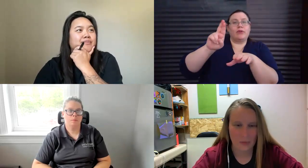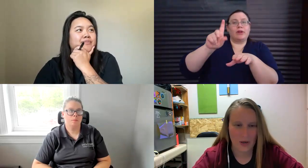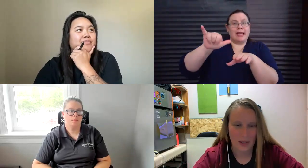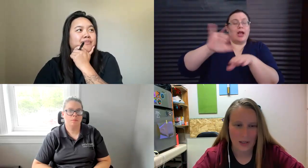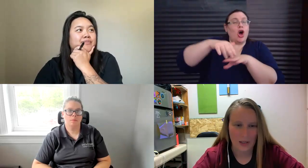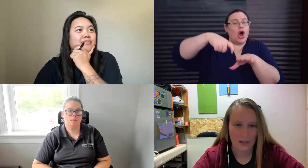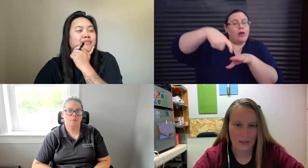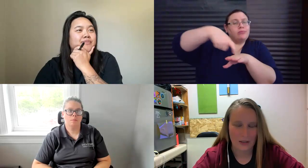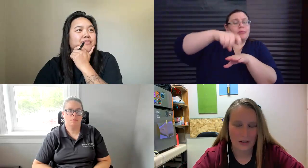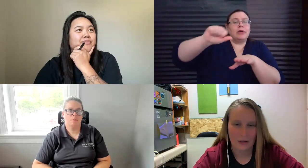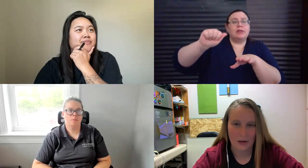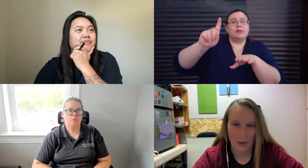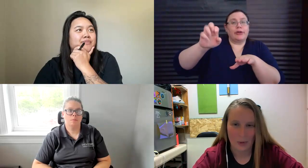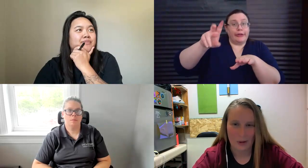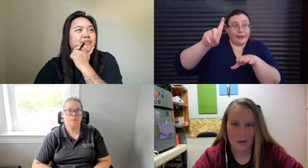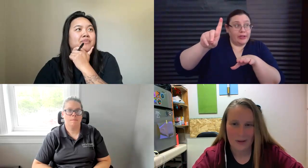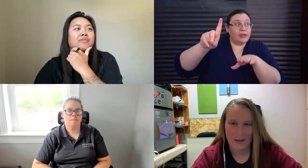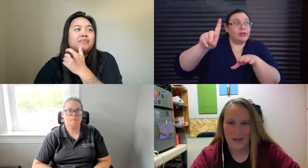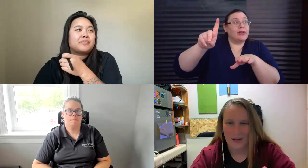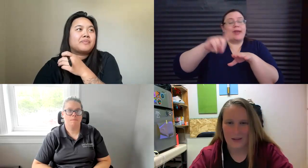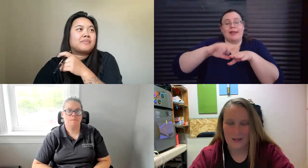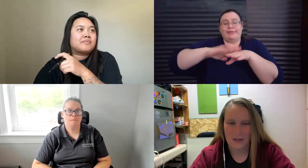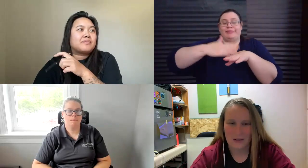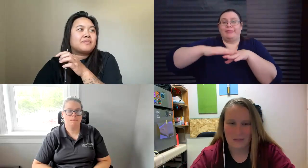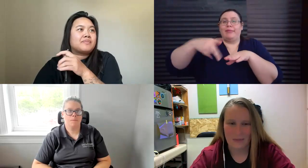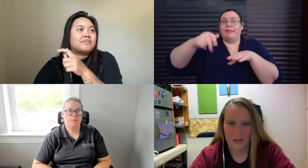And then copper.